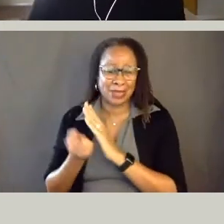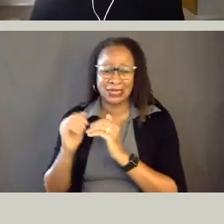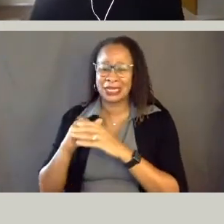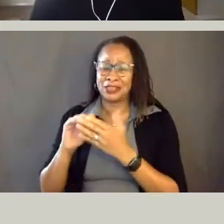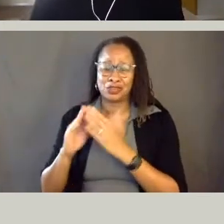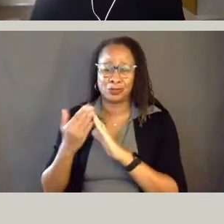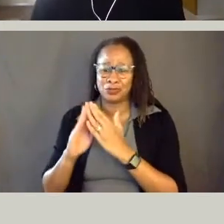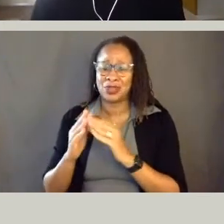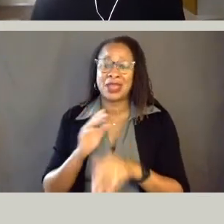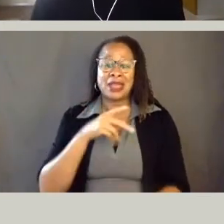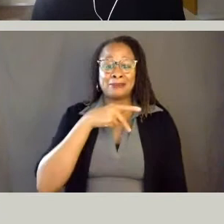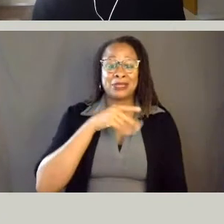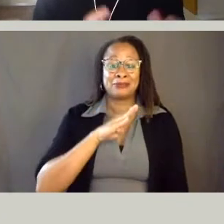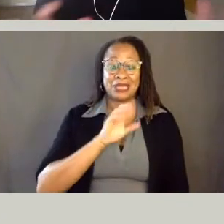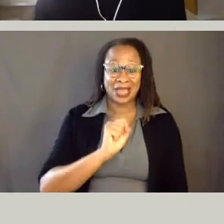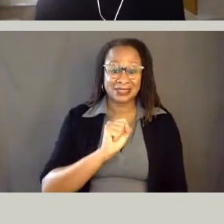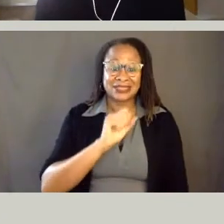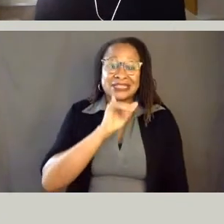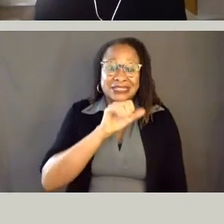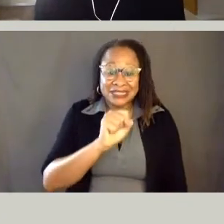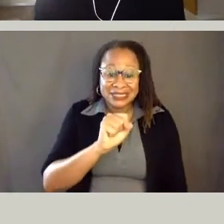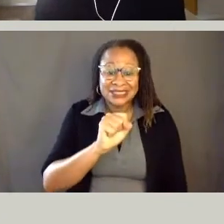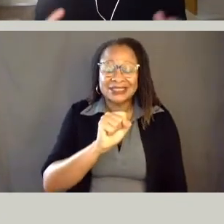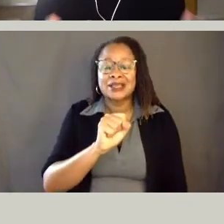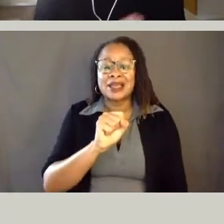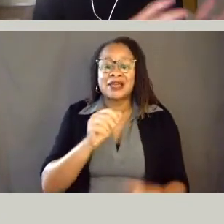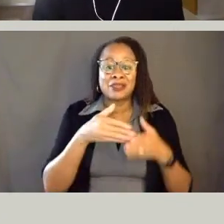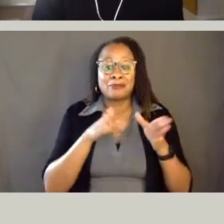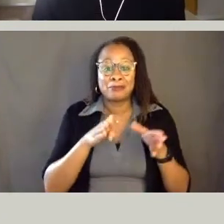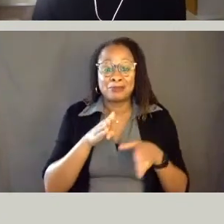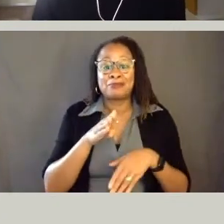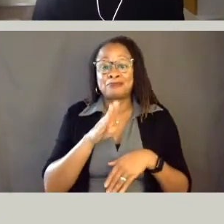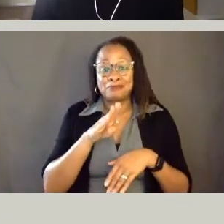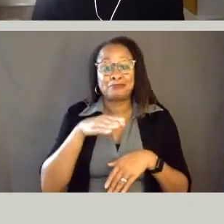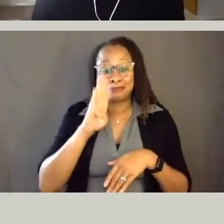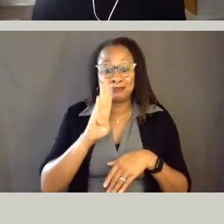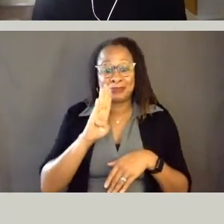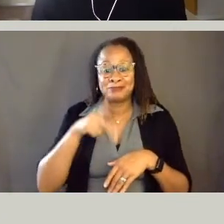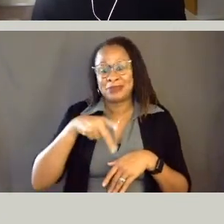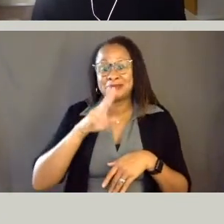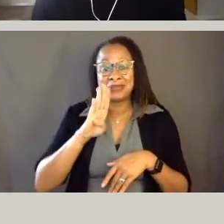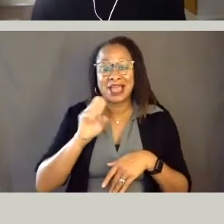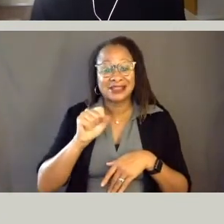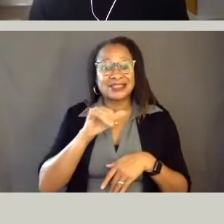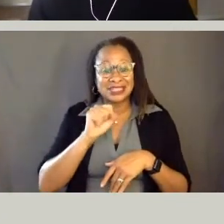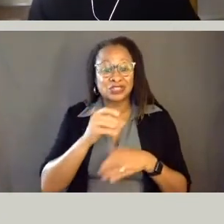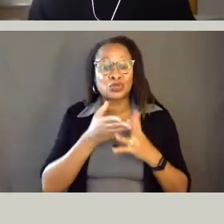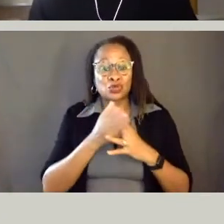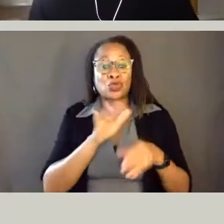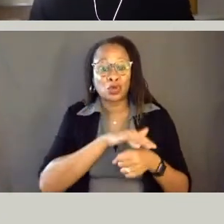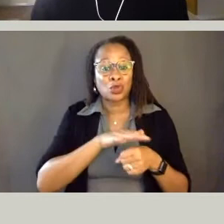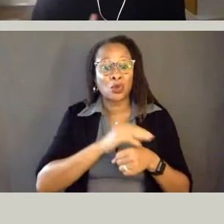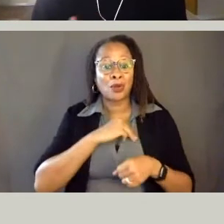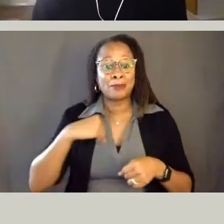And PBS is the Public Broadcasting System is through their local member stations. So how do we utilize